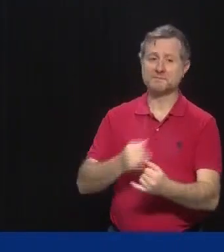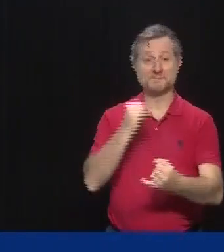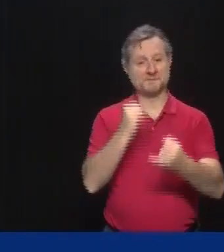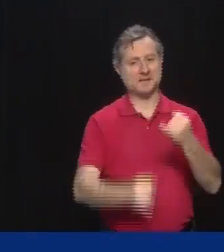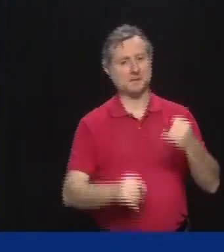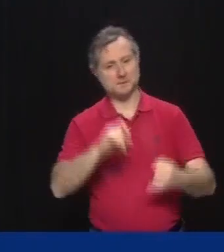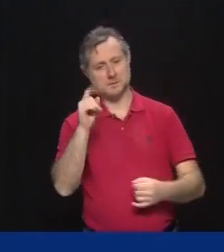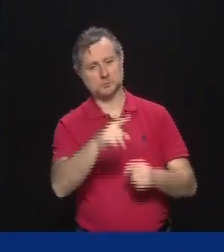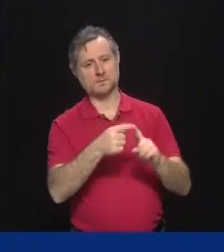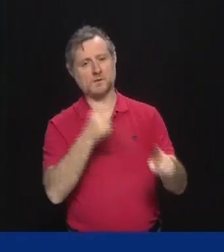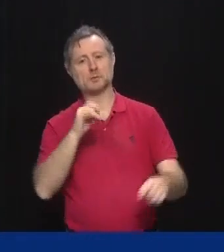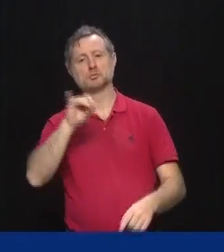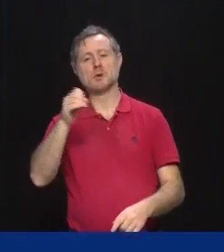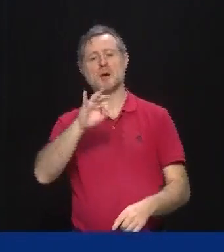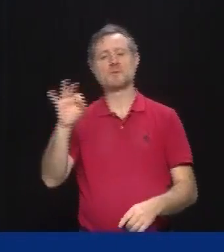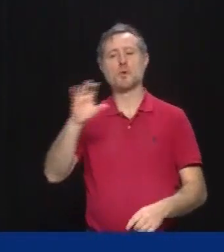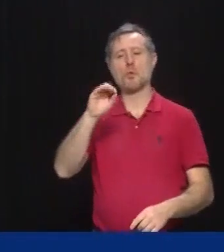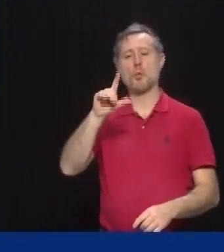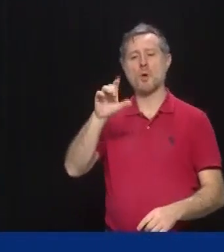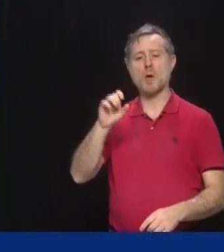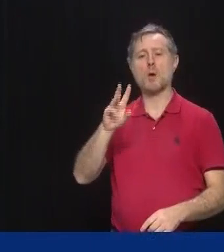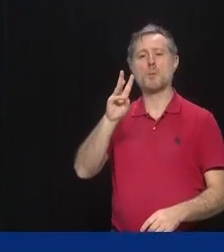WE CAN TURN ON A DIME. THANK YOU GOVERNOR.